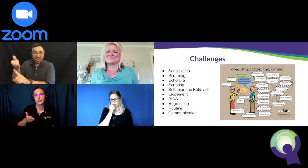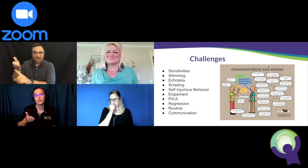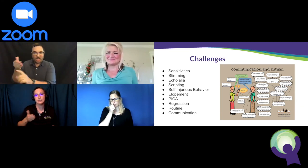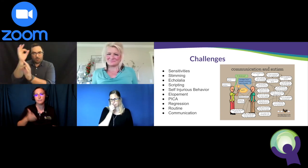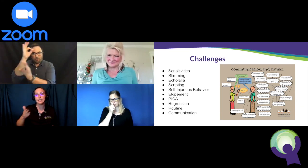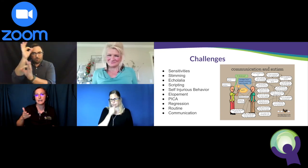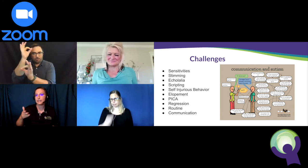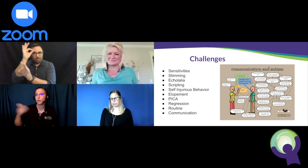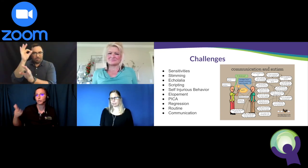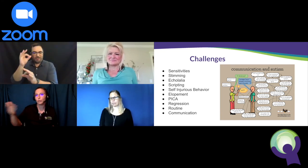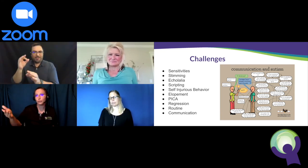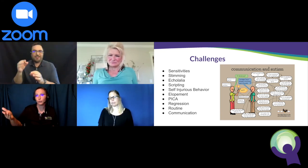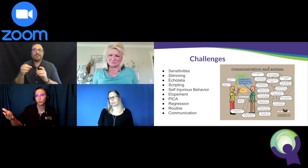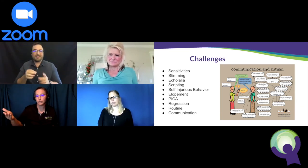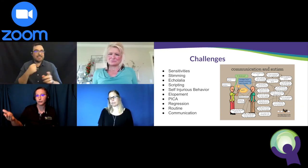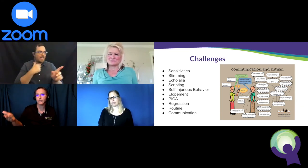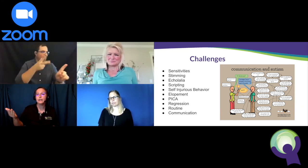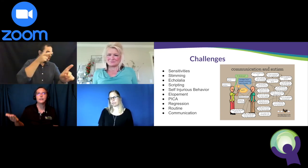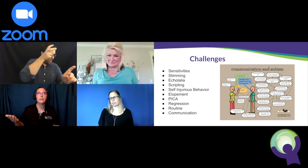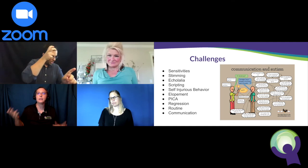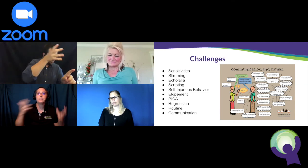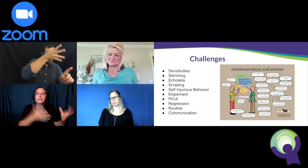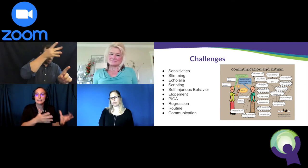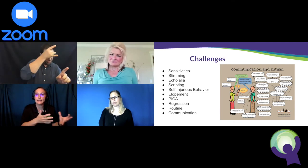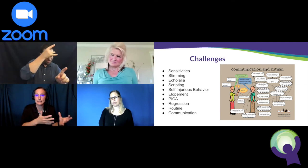something that he had heard or learned earlier that made complete sense to him